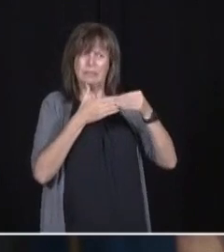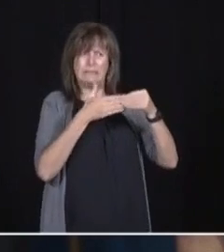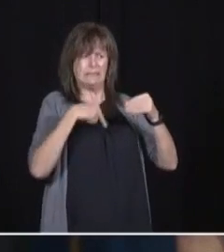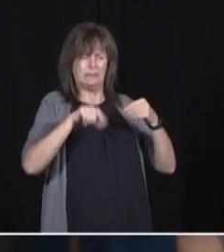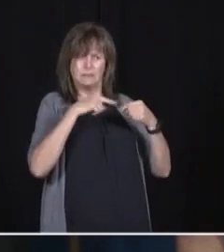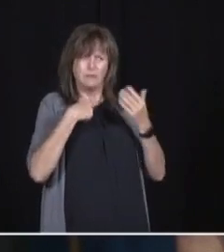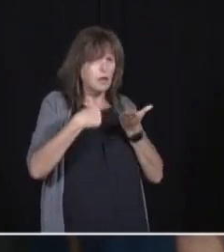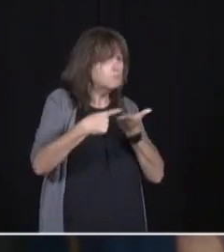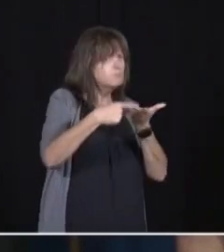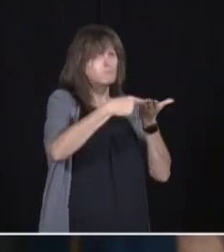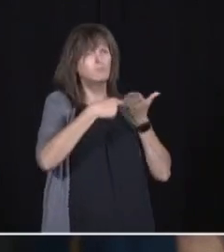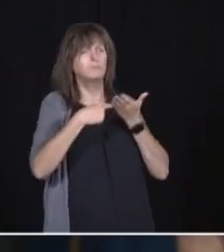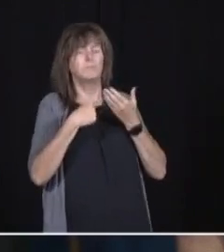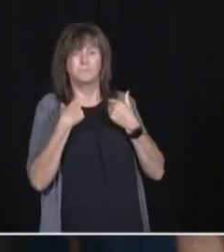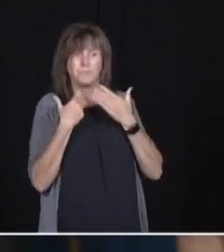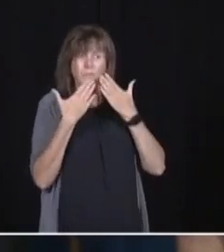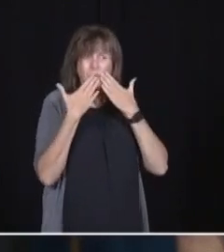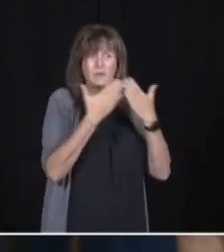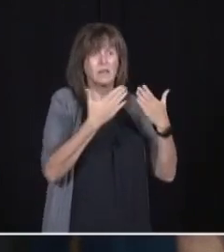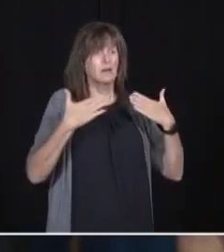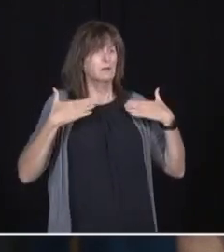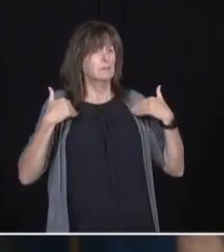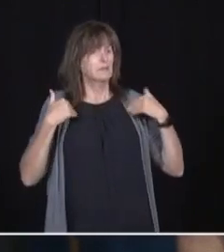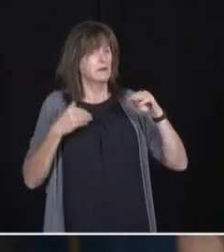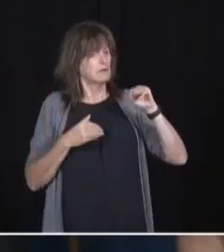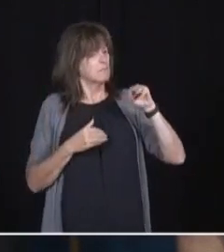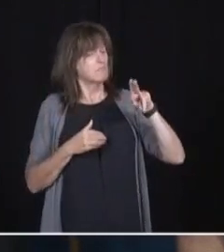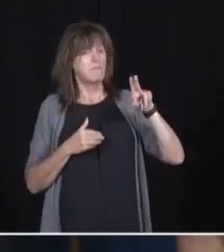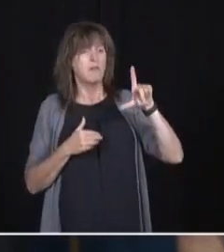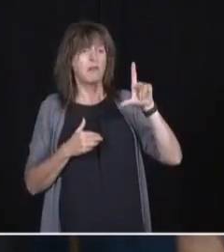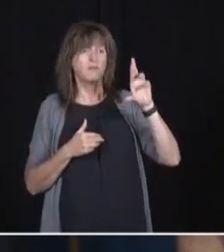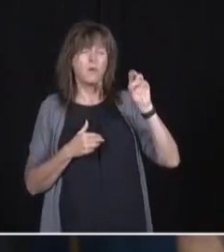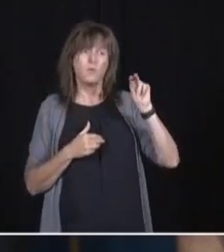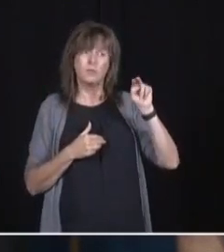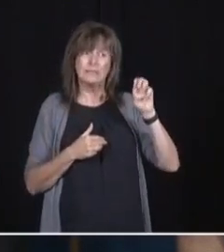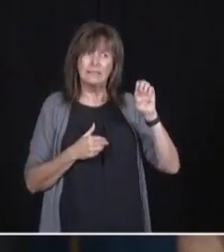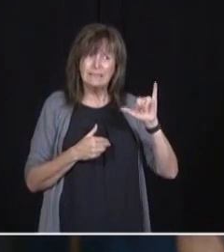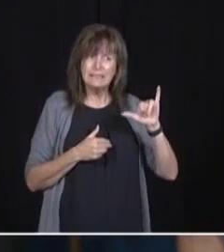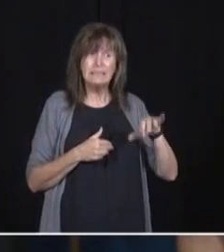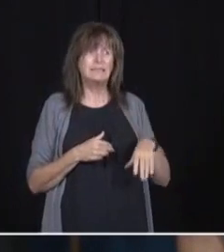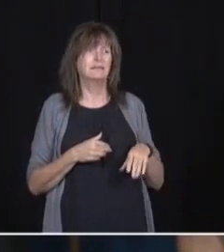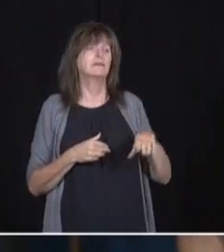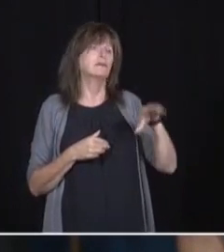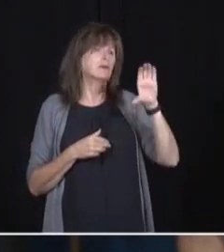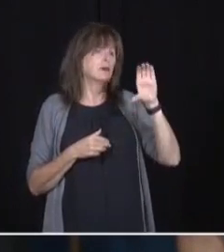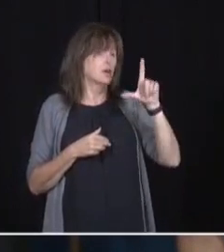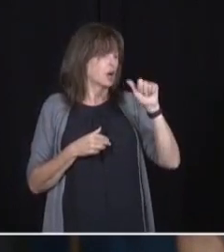I also want to thank Minister Mulrooney, and Mr Phillips and Minister Clark for working behind the scenes with their